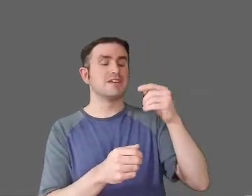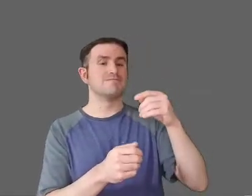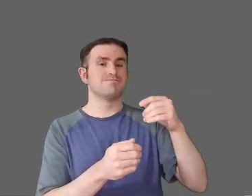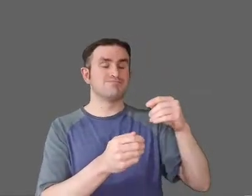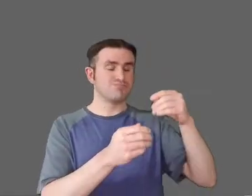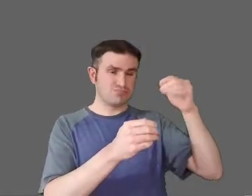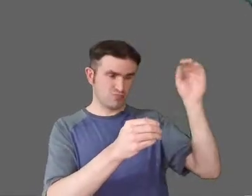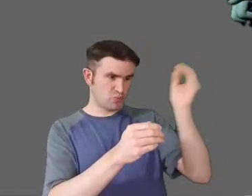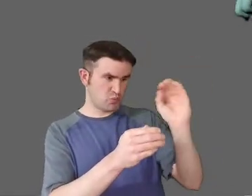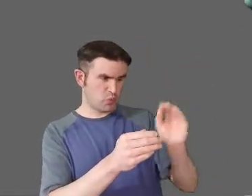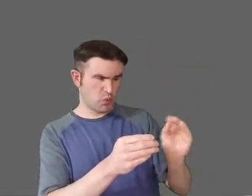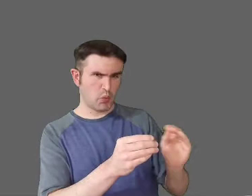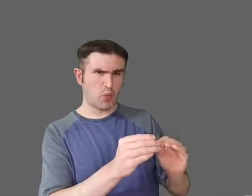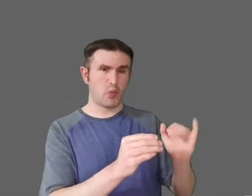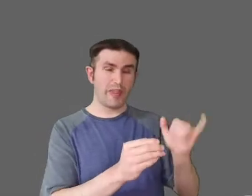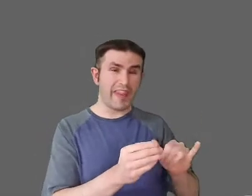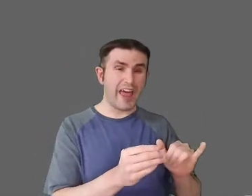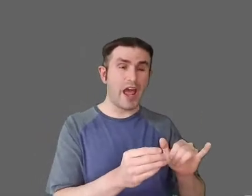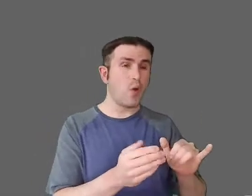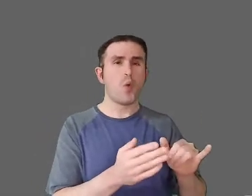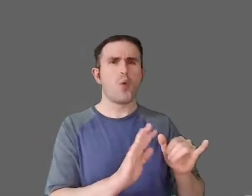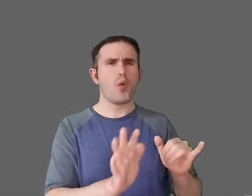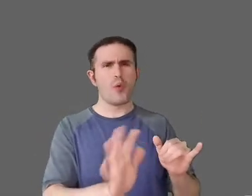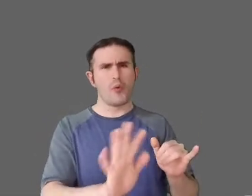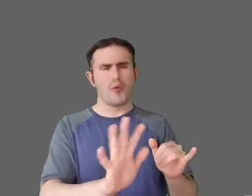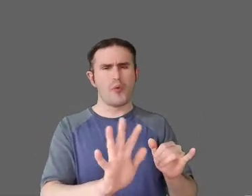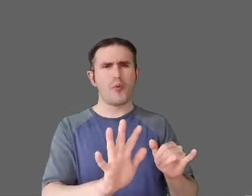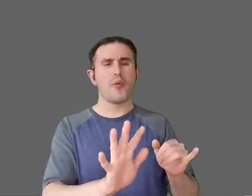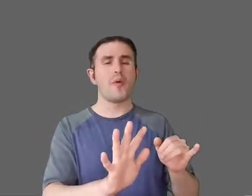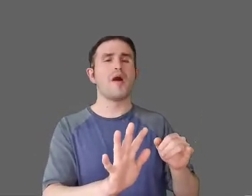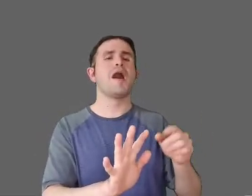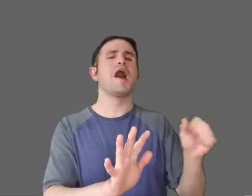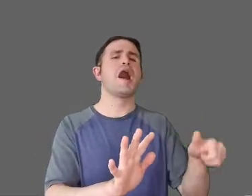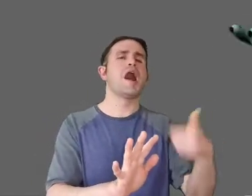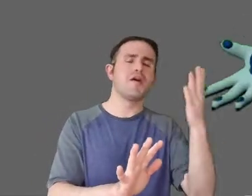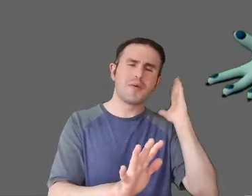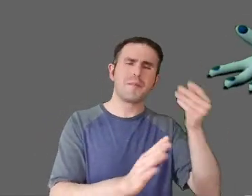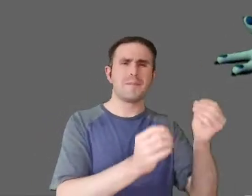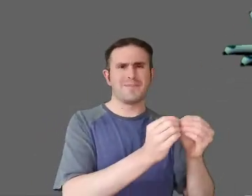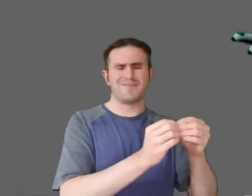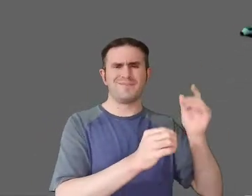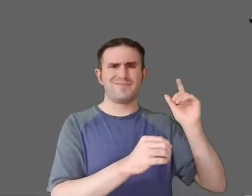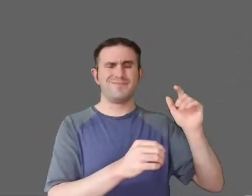shadows... That's its own thing there but we're just talking here about, uh... color and how to